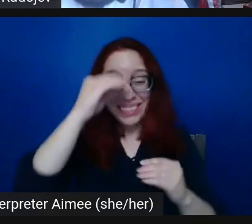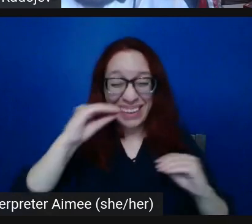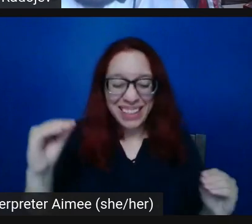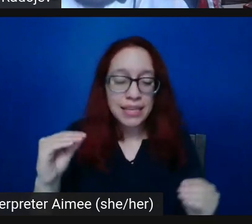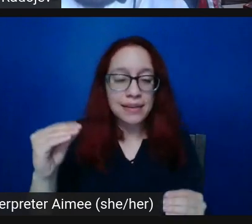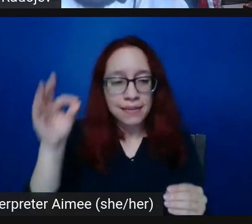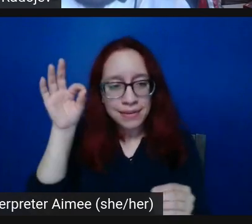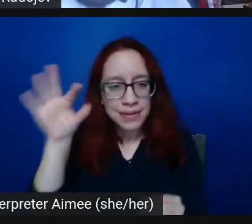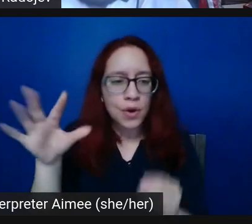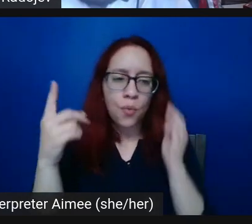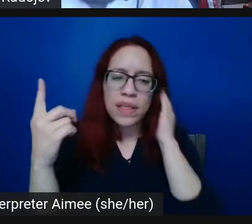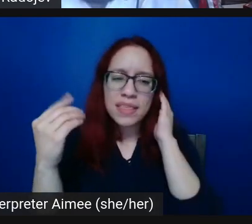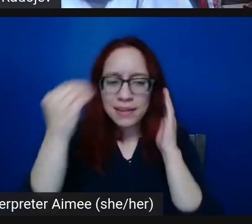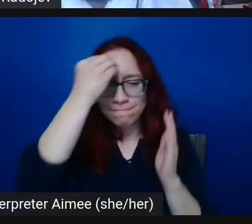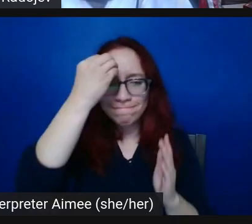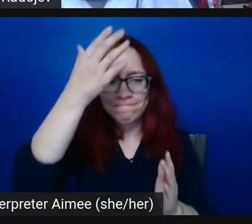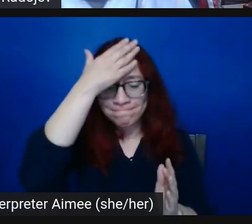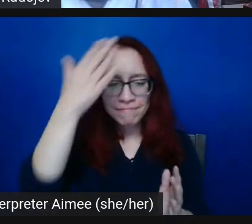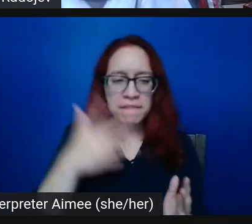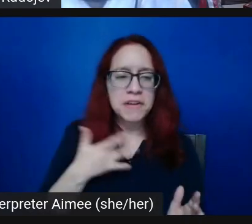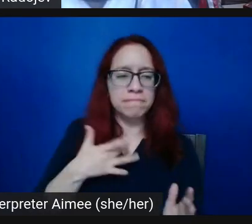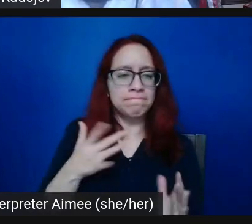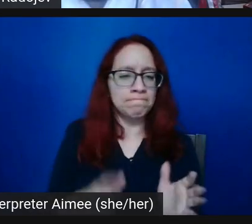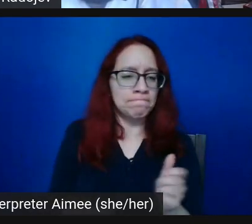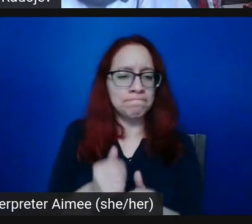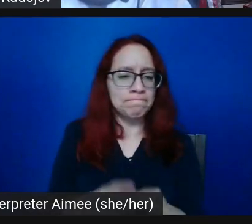from each of you, what would that be?